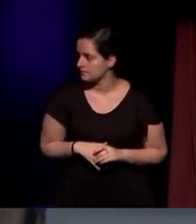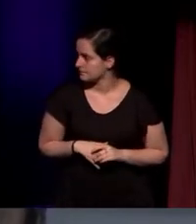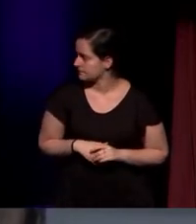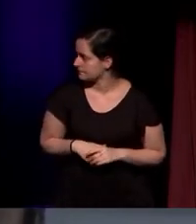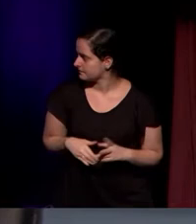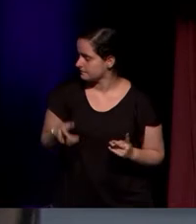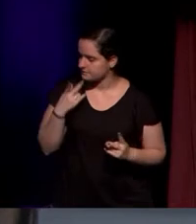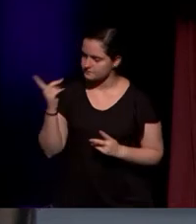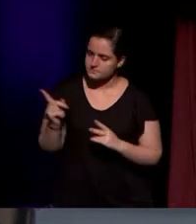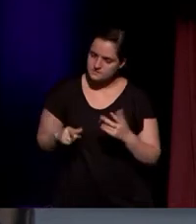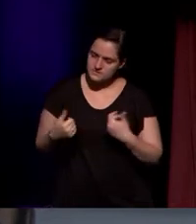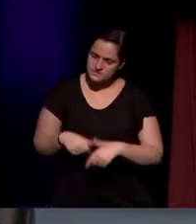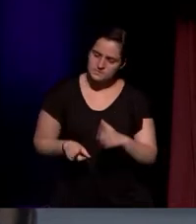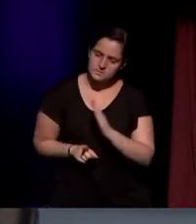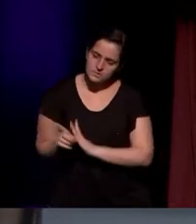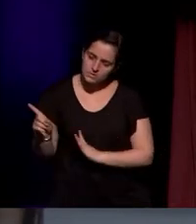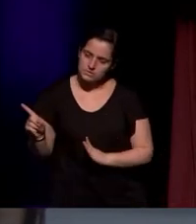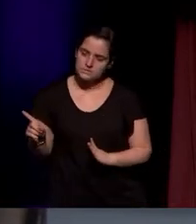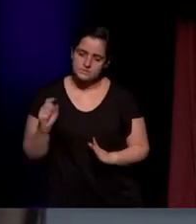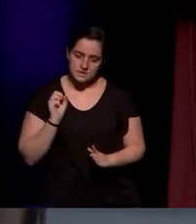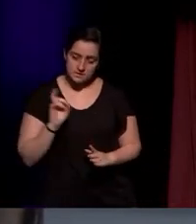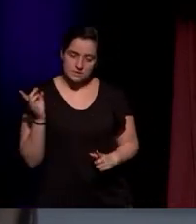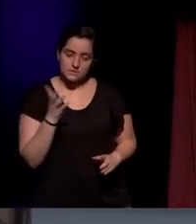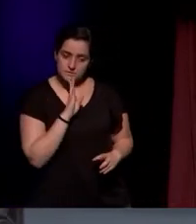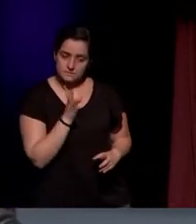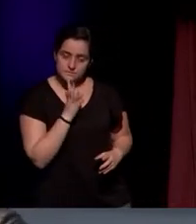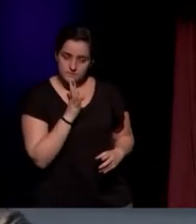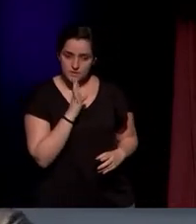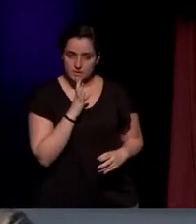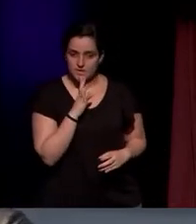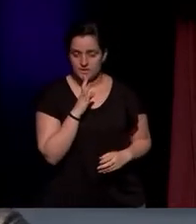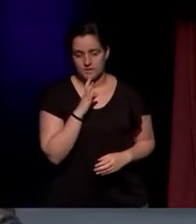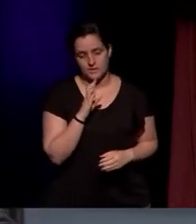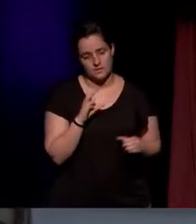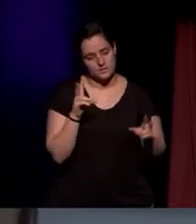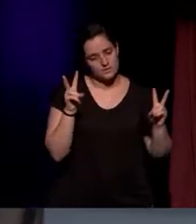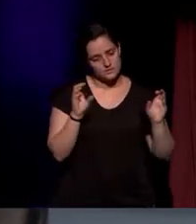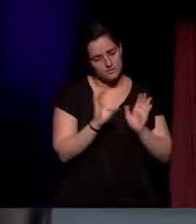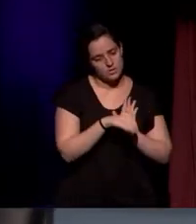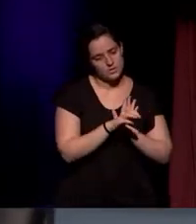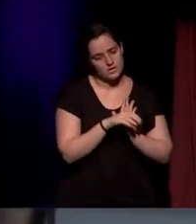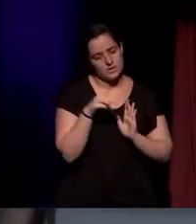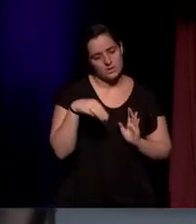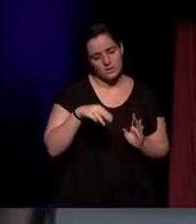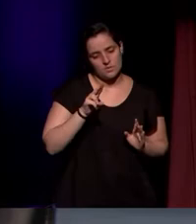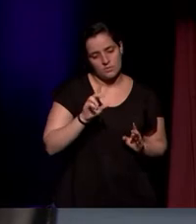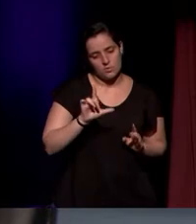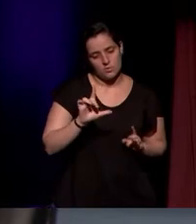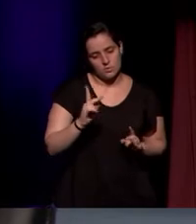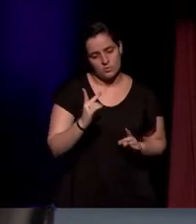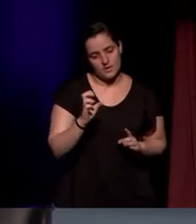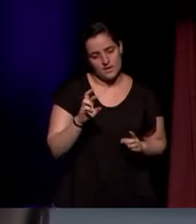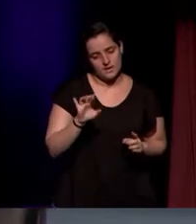she asks if you know the concept of womanhood, which seems to have been forged in Africa,